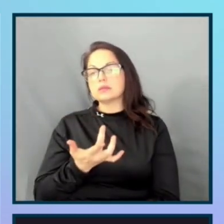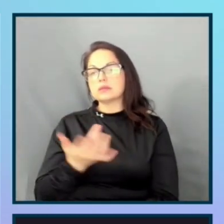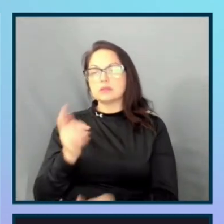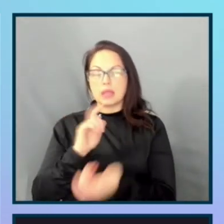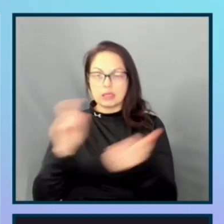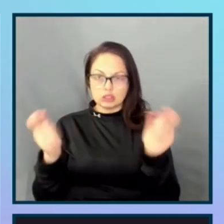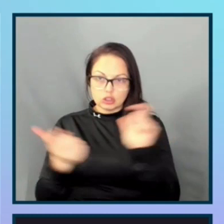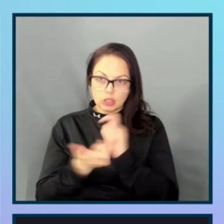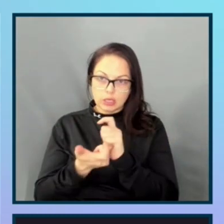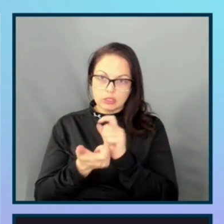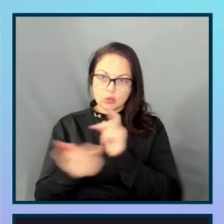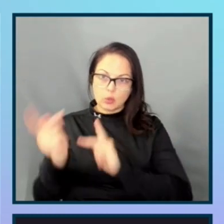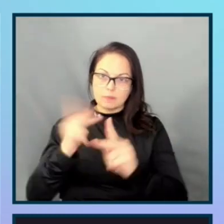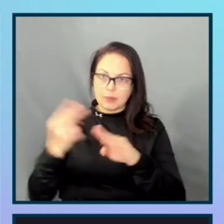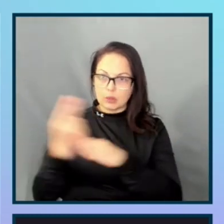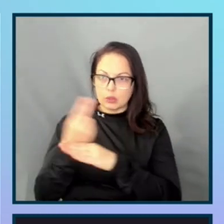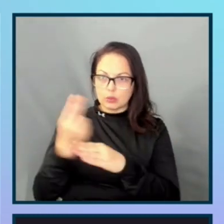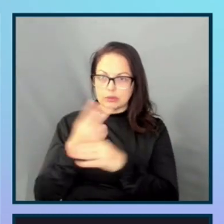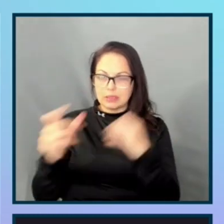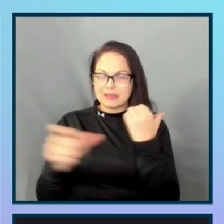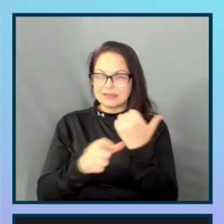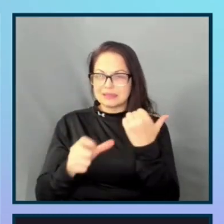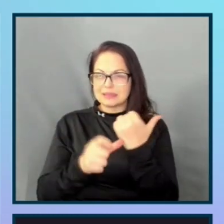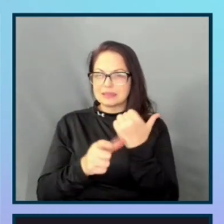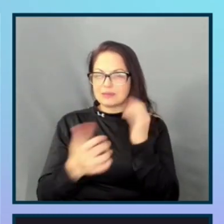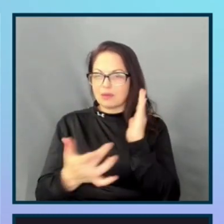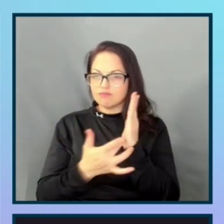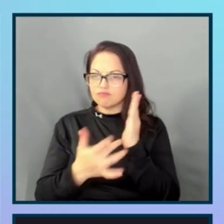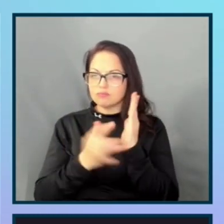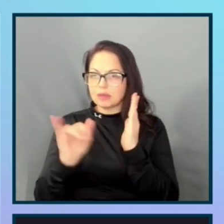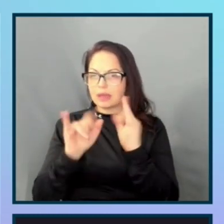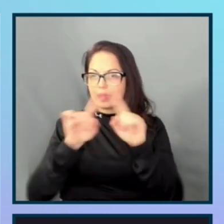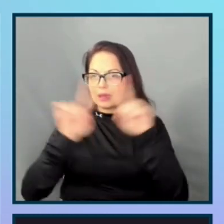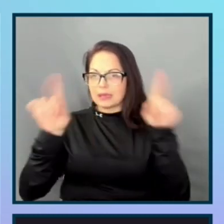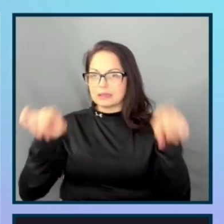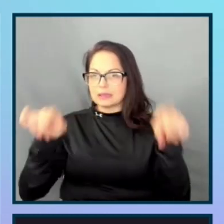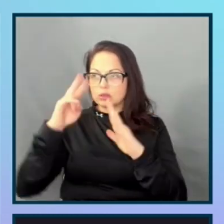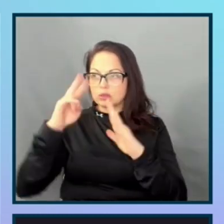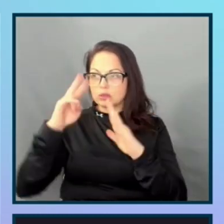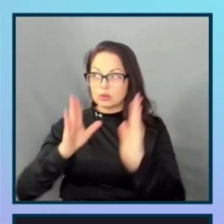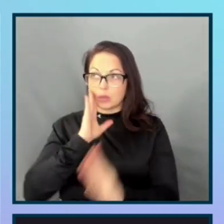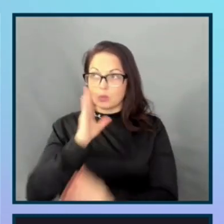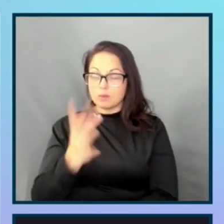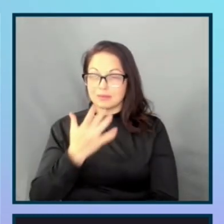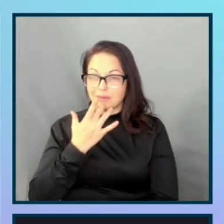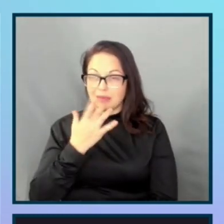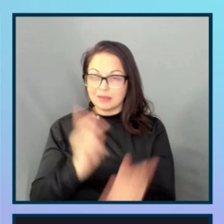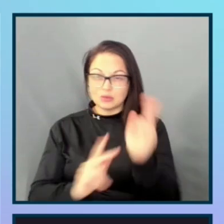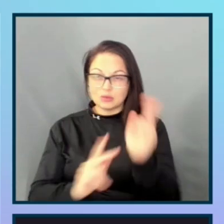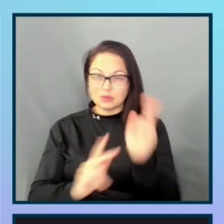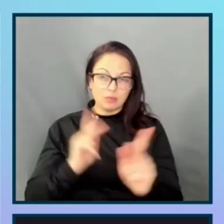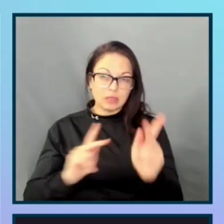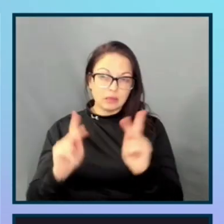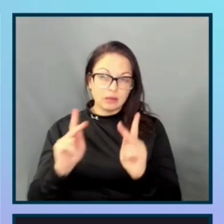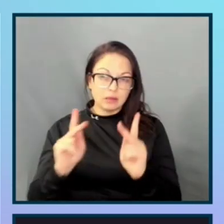using assistive technologies like screen readers, they are also gonna be biased towards people who are engaged with the community,